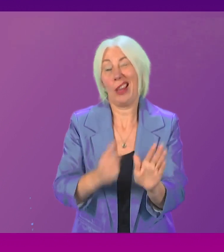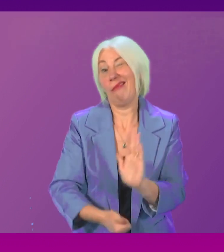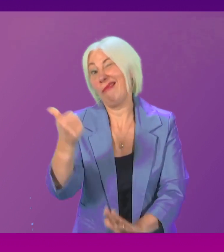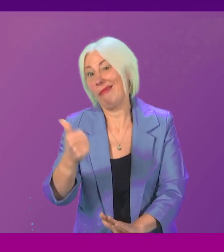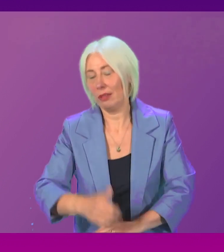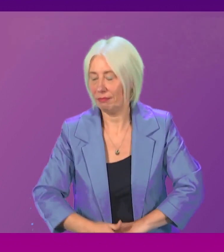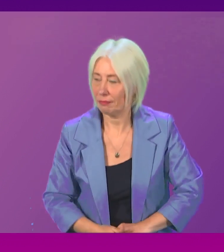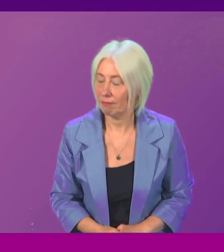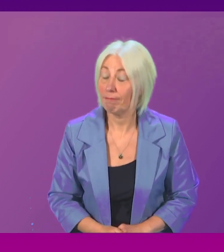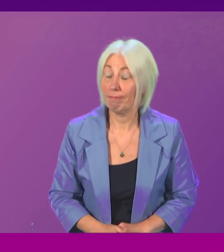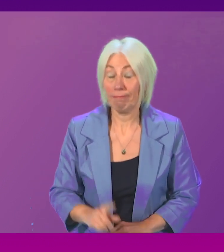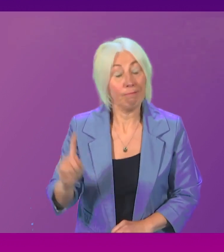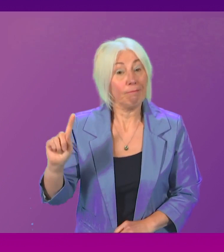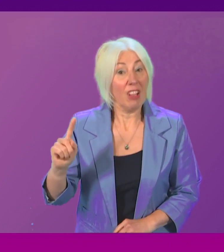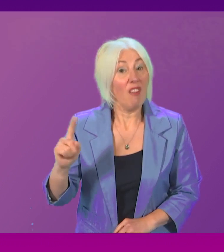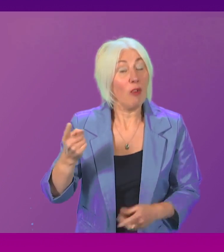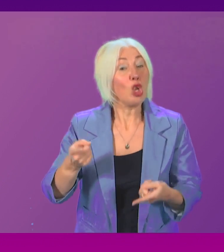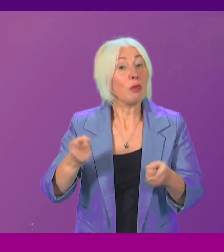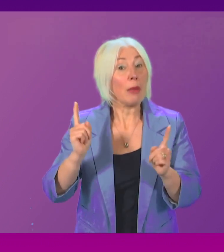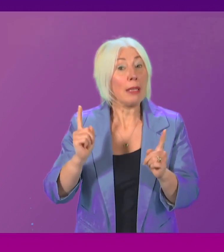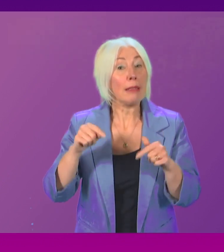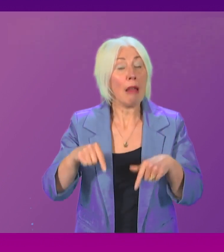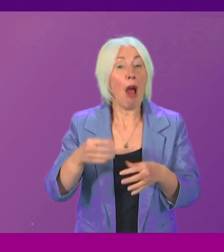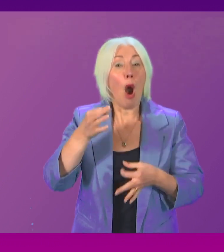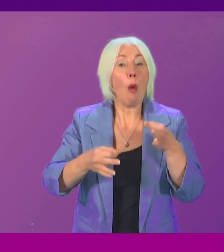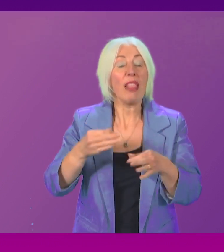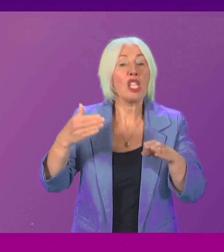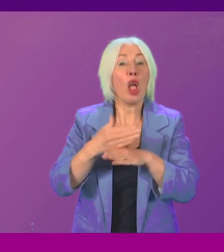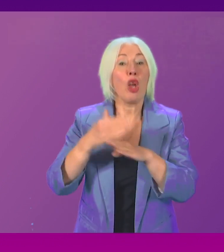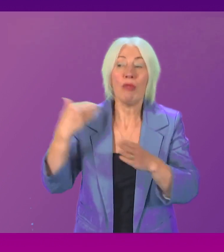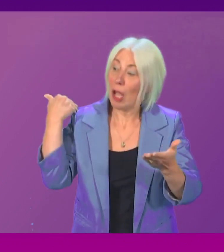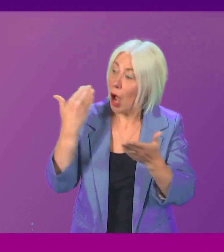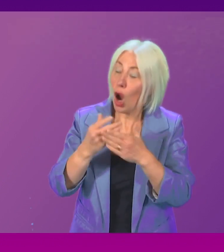The First Minister has spent much of her political career talking about mandates.